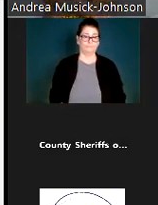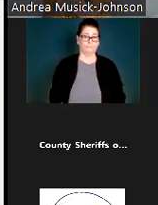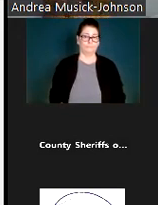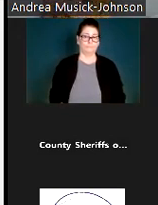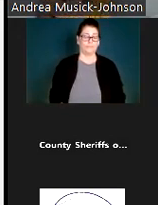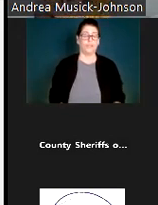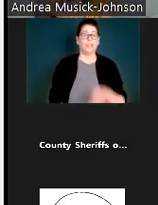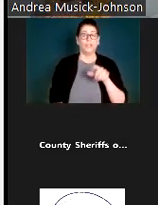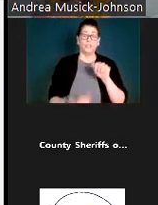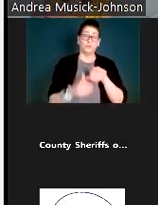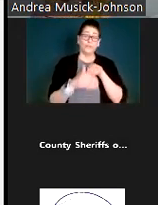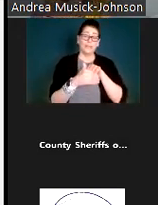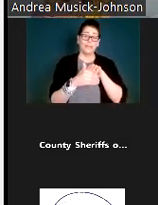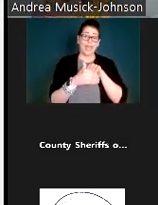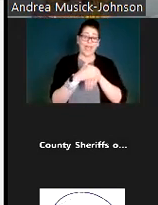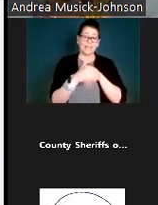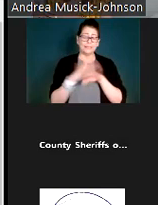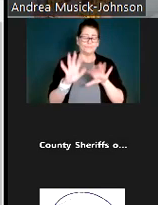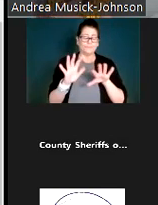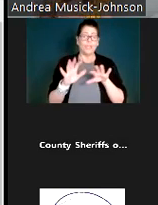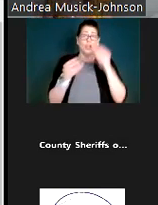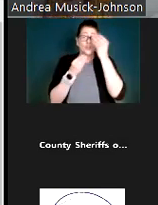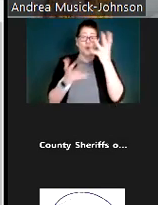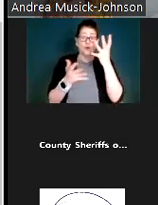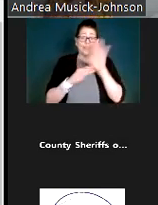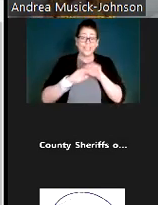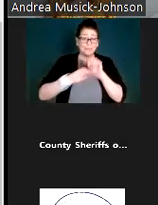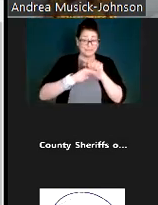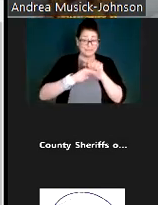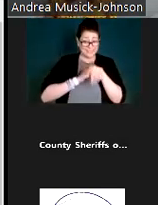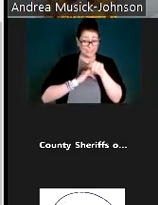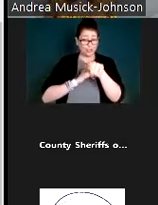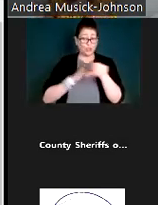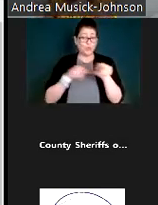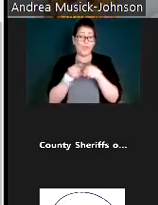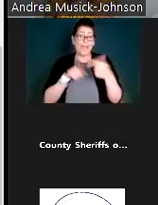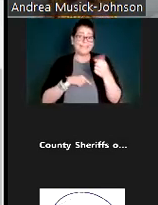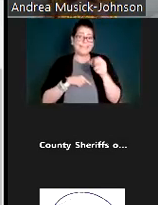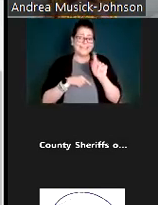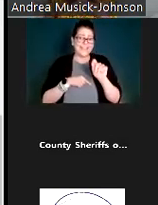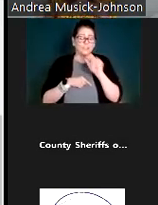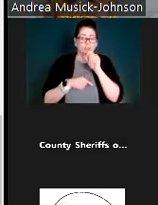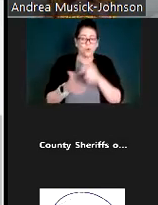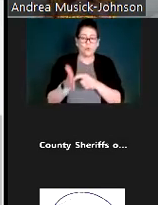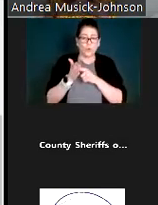notifications can be sent to you, even as a guest. So if I, let's just say that I wanted to be